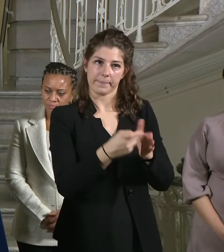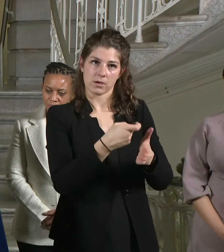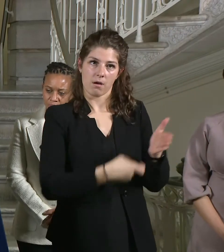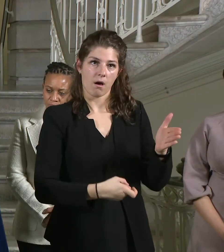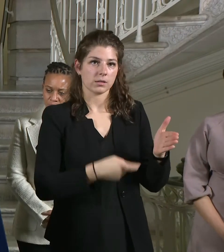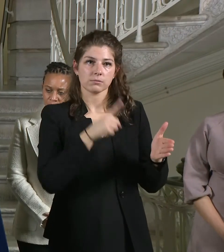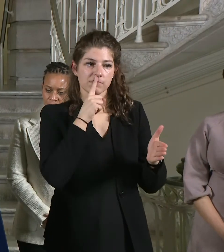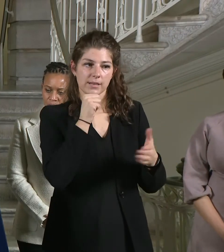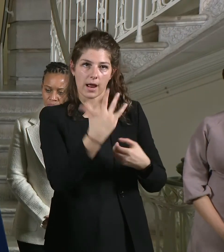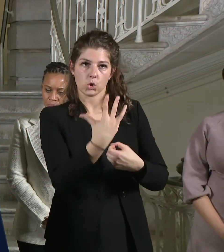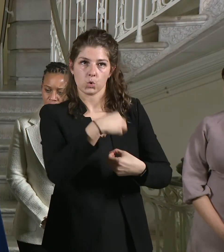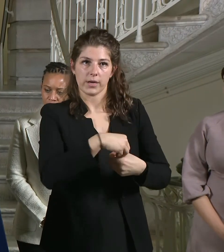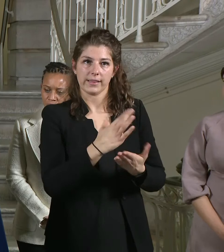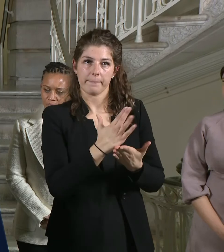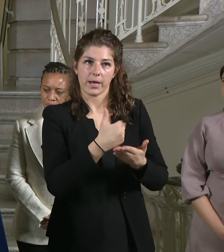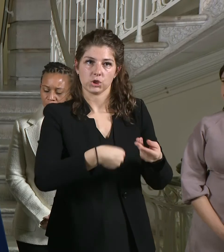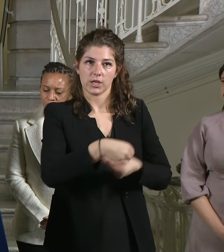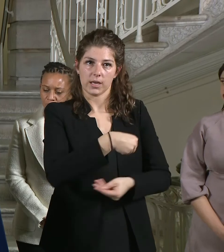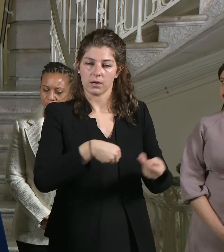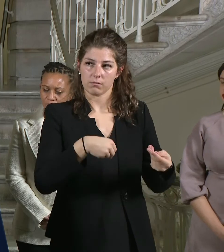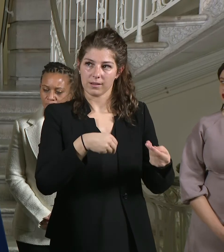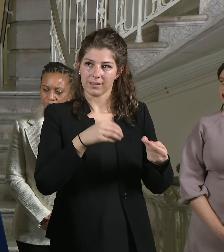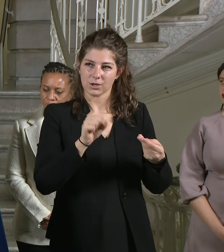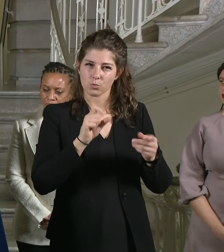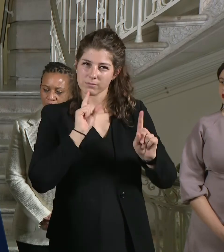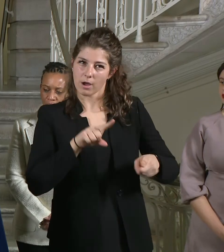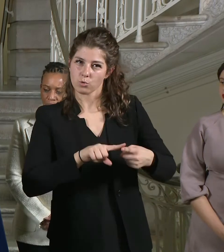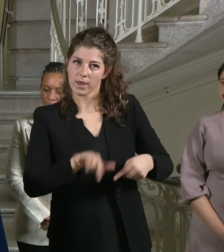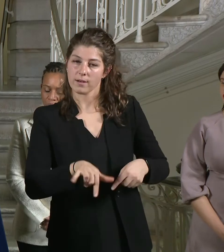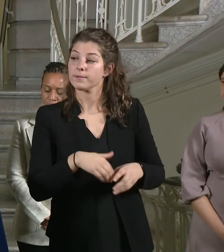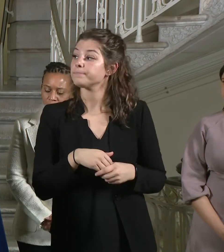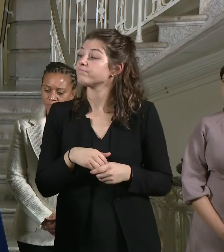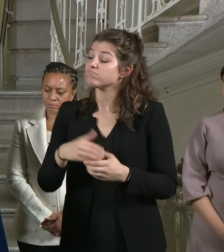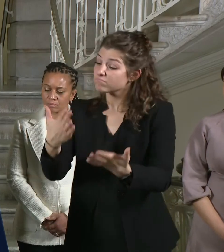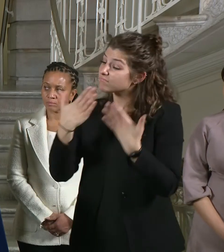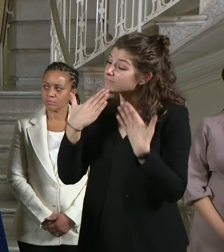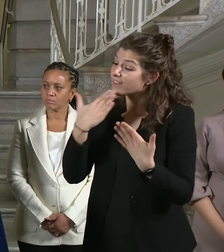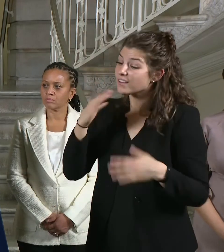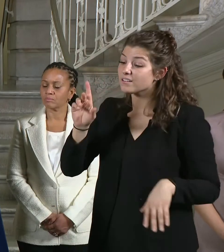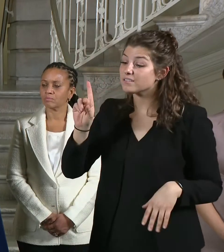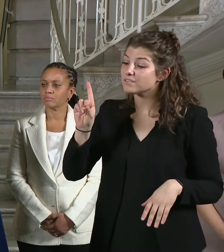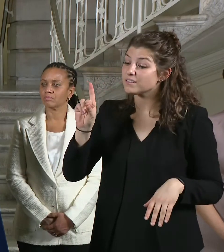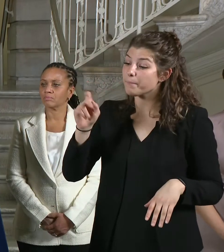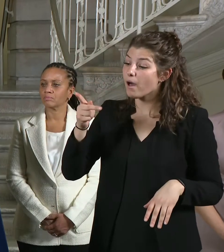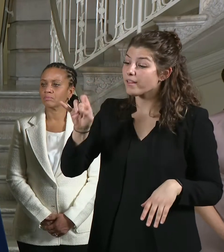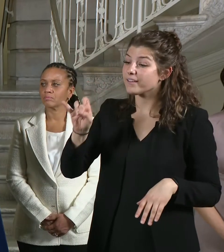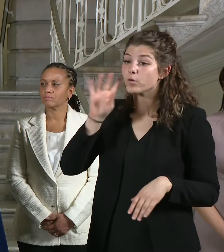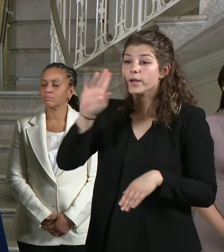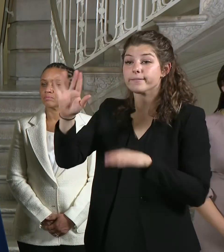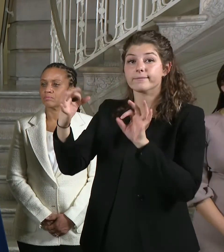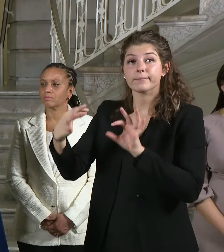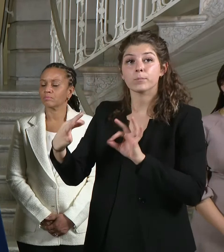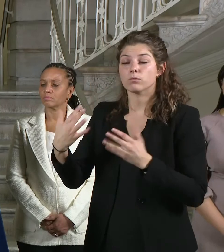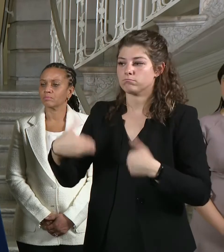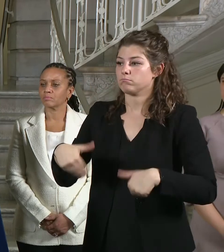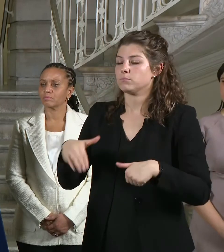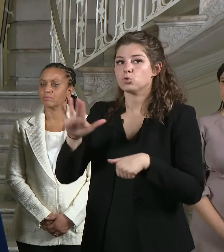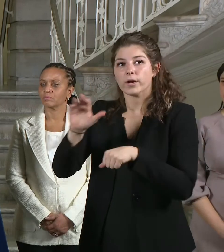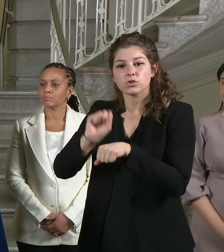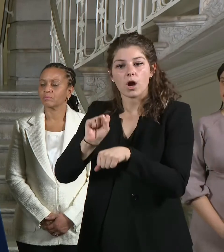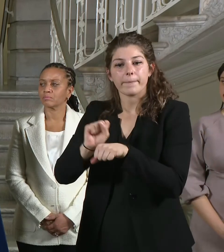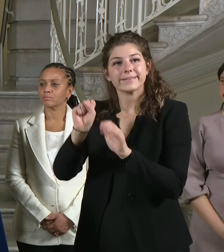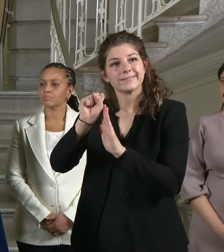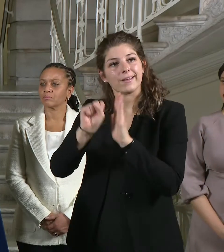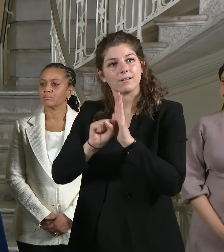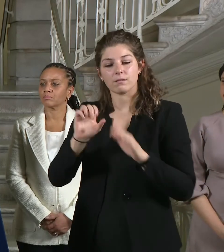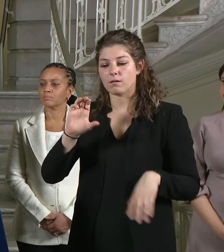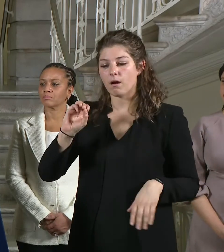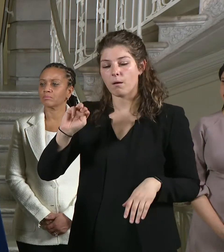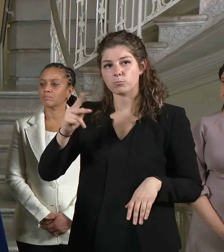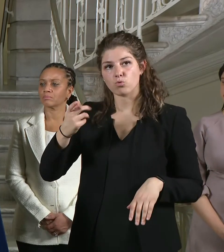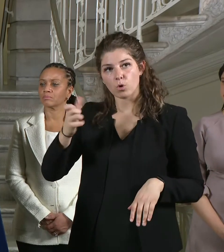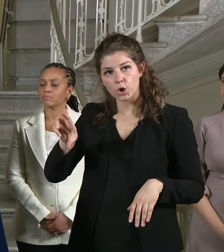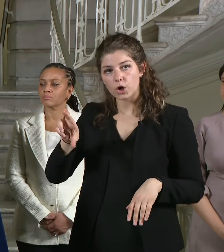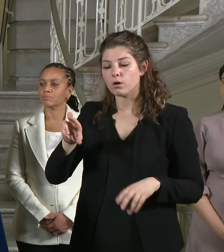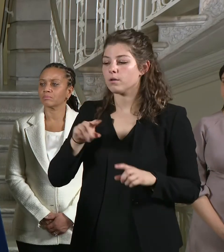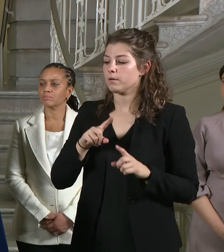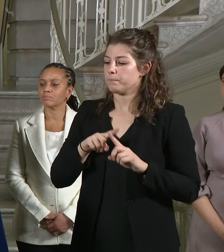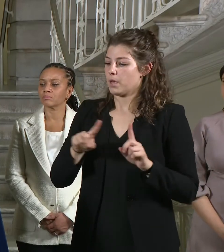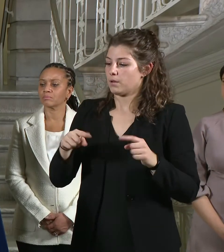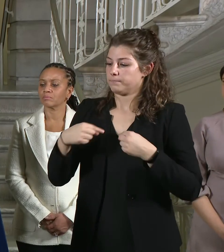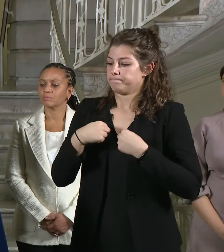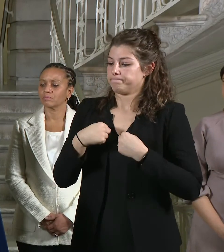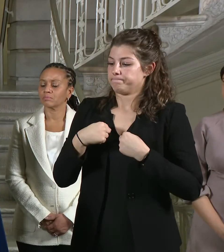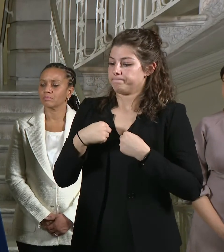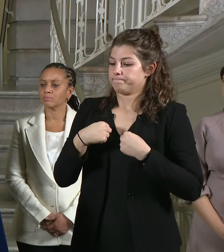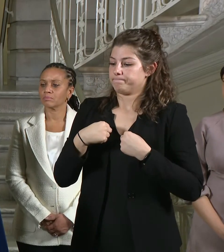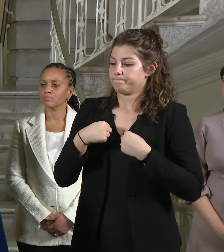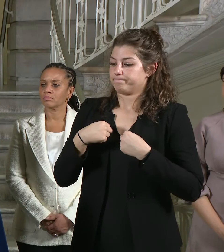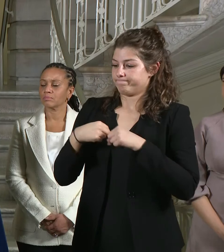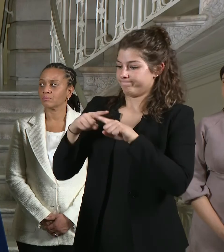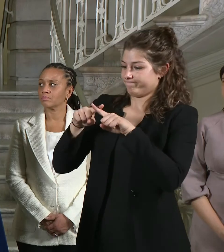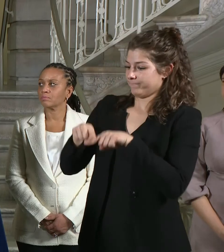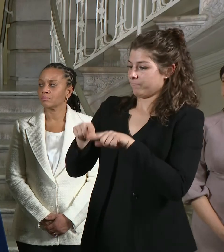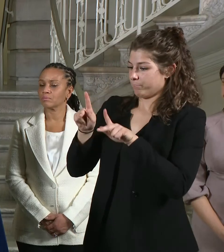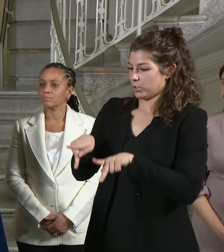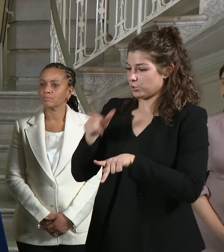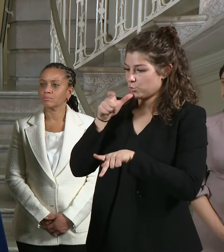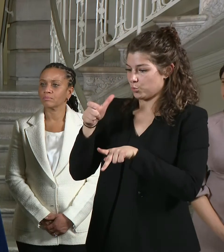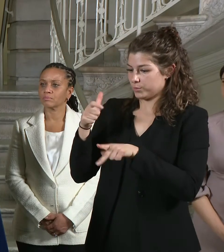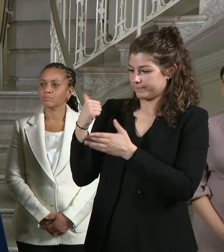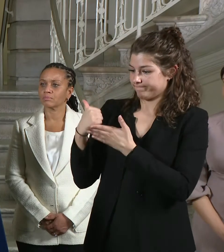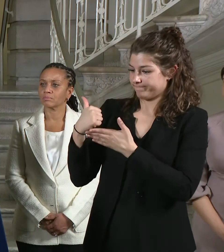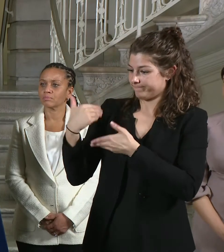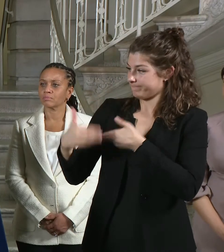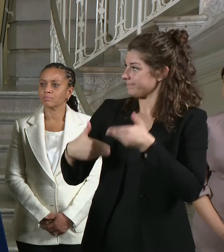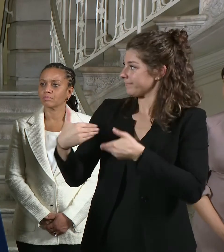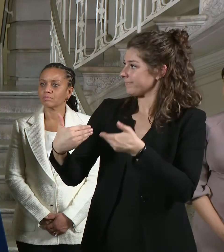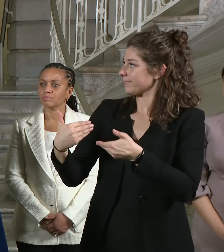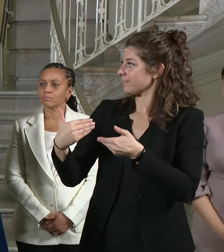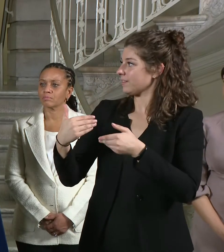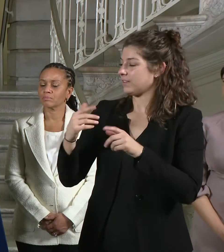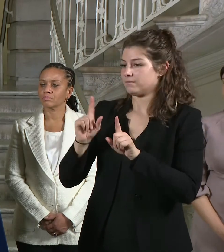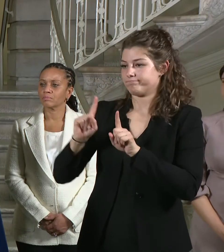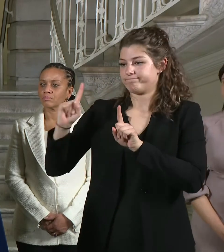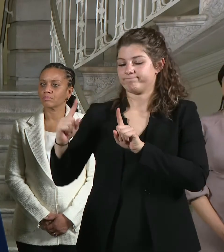INDISCERNIBLE ]